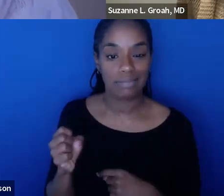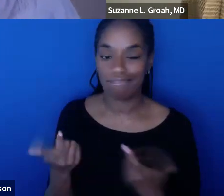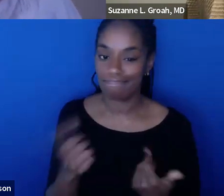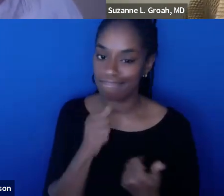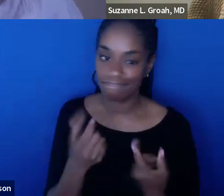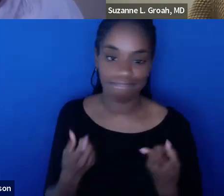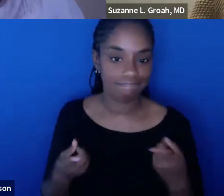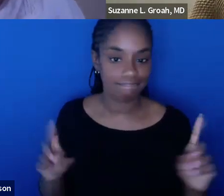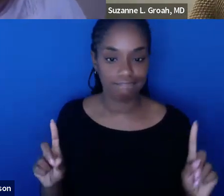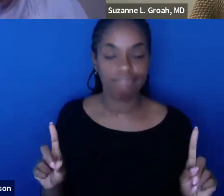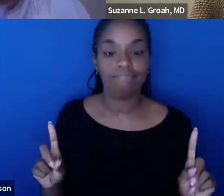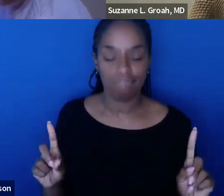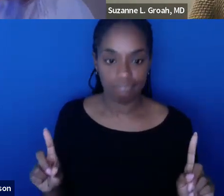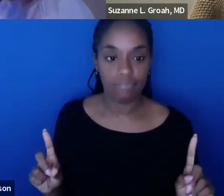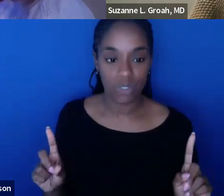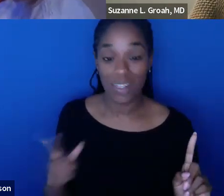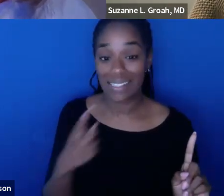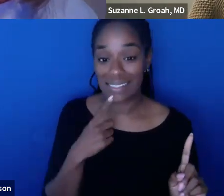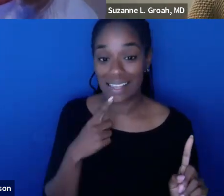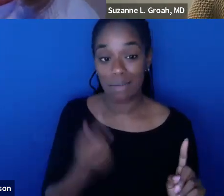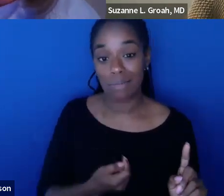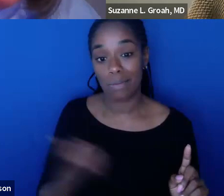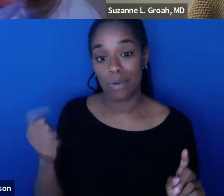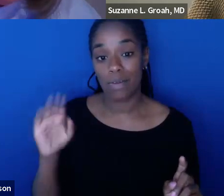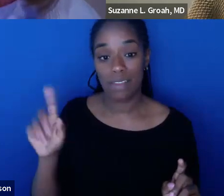So they've been told that removing the bladder is the only option left.